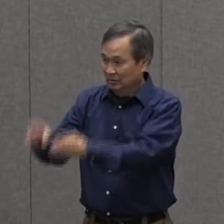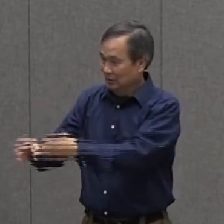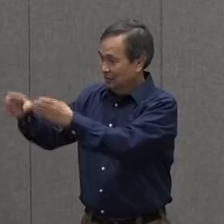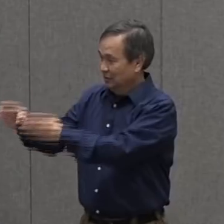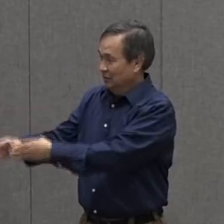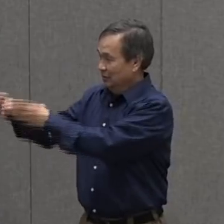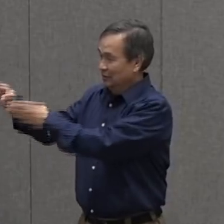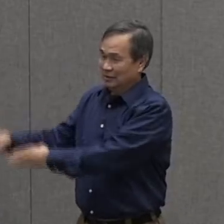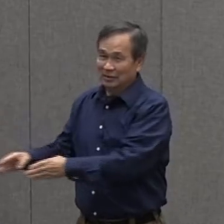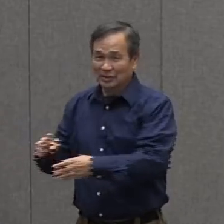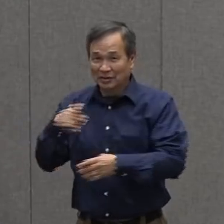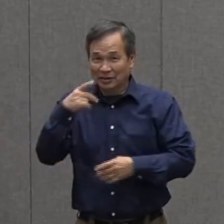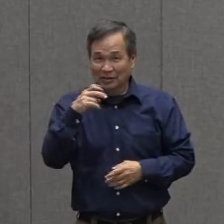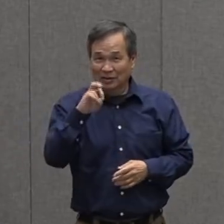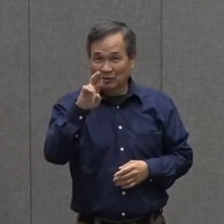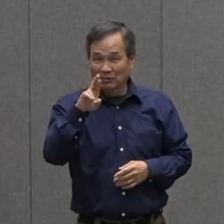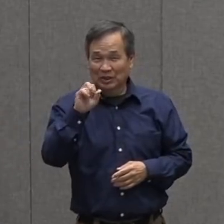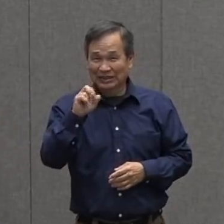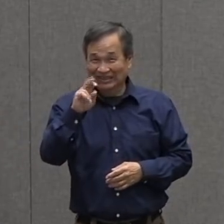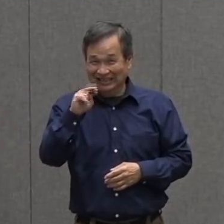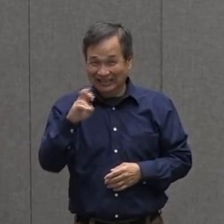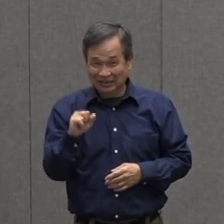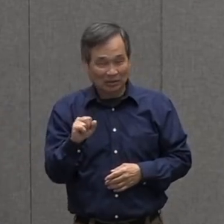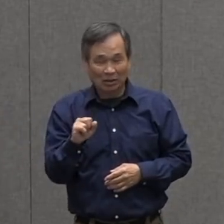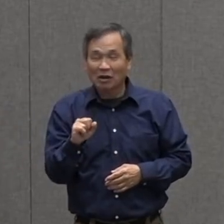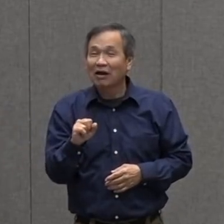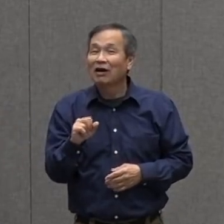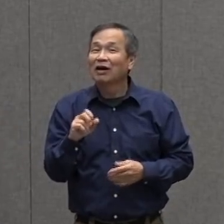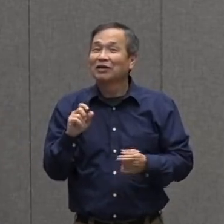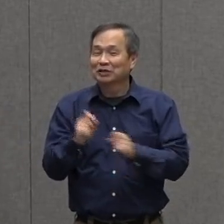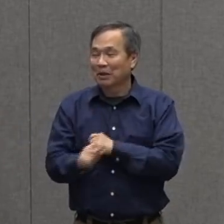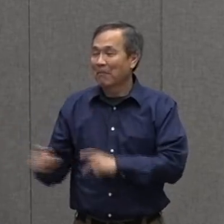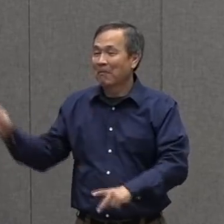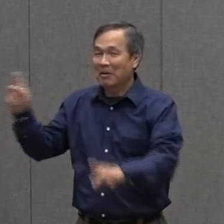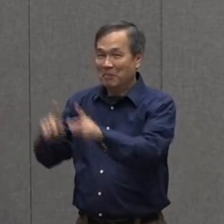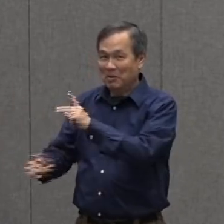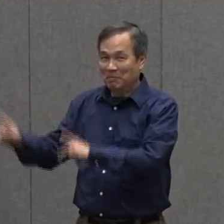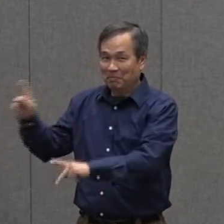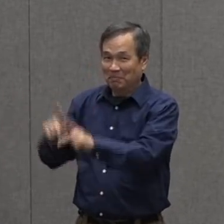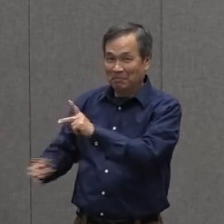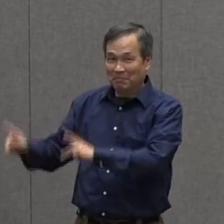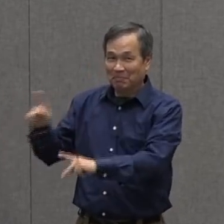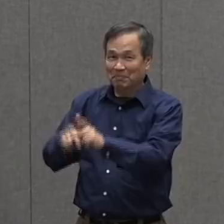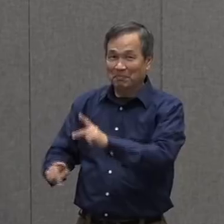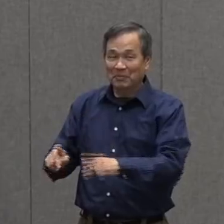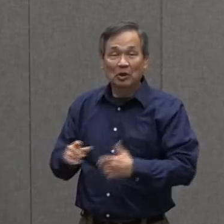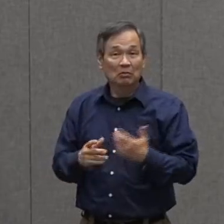Am I gonna say persons or am I gonna say people? Which one have you heard?